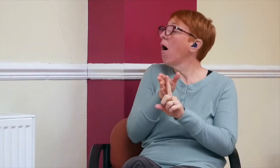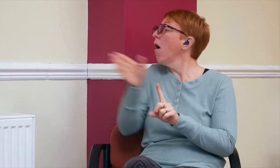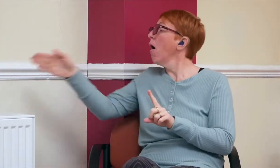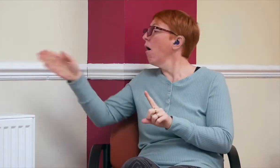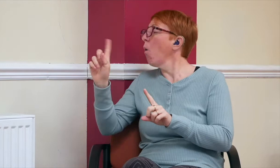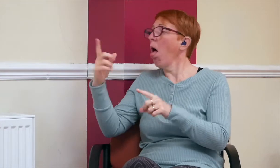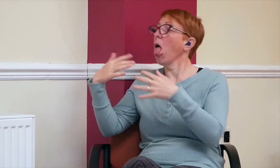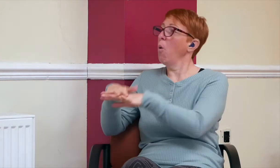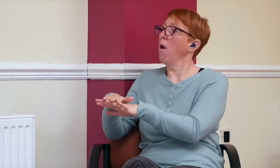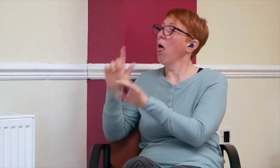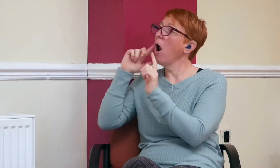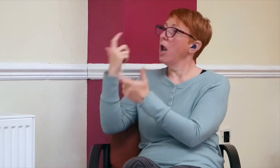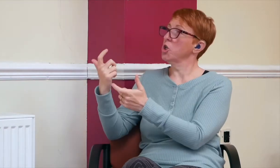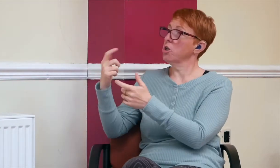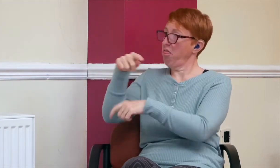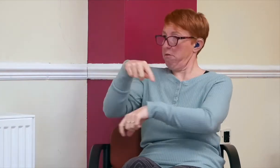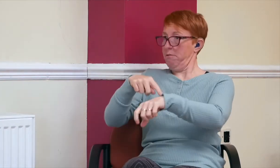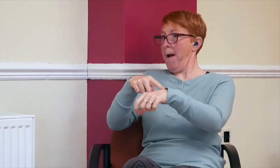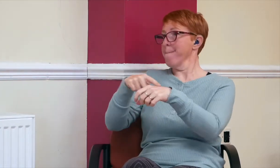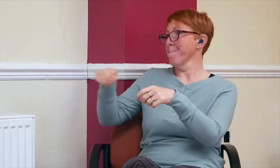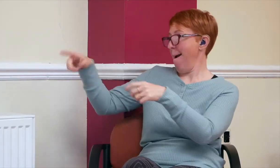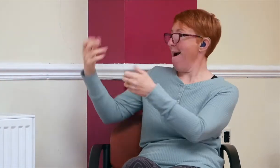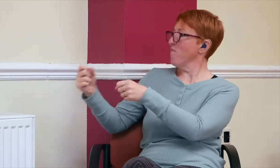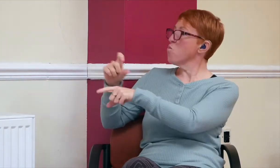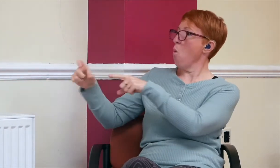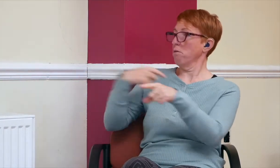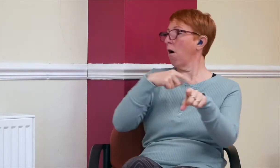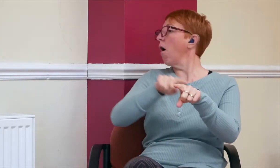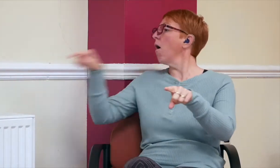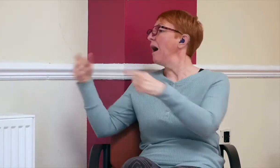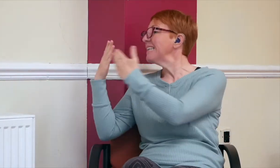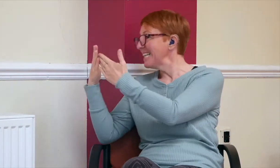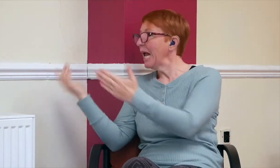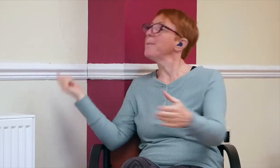In those days, we would go to a local mainstream college to study,